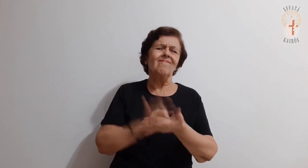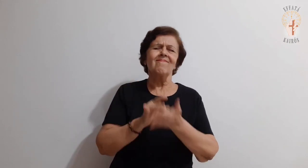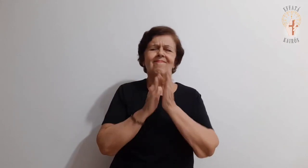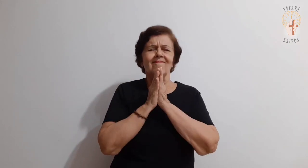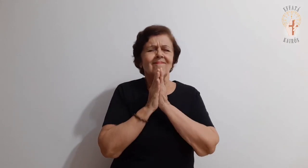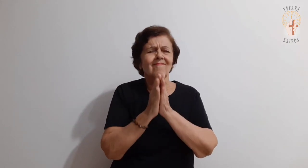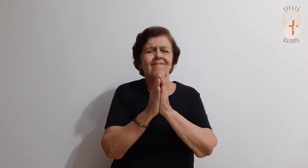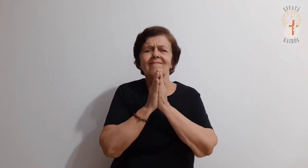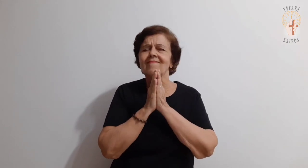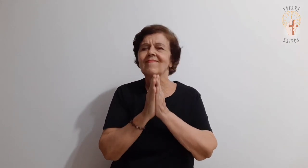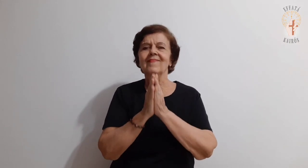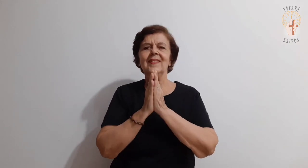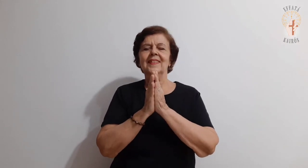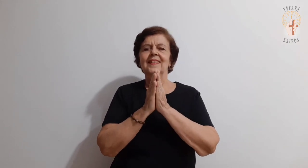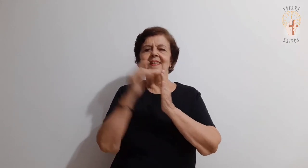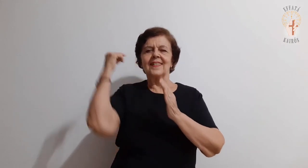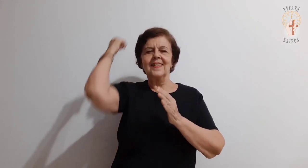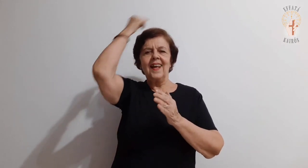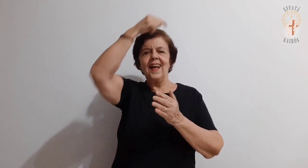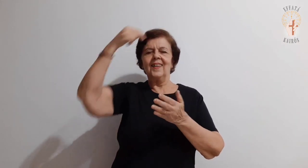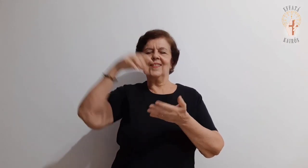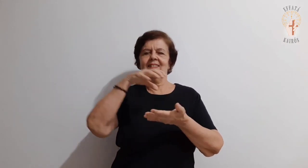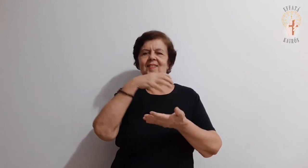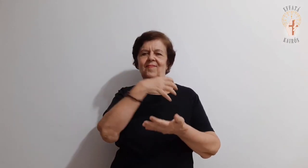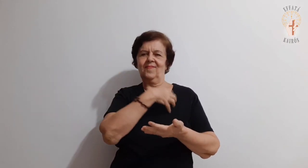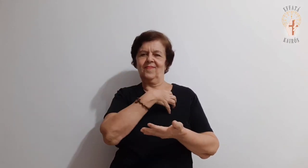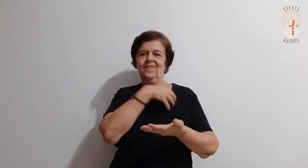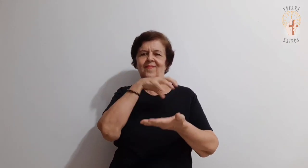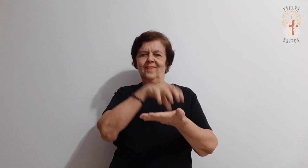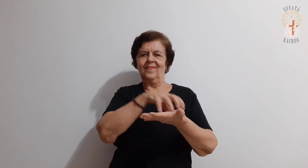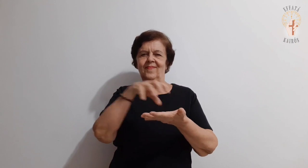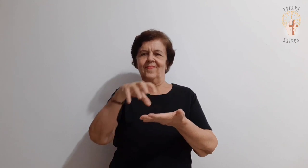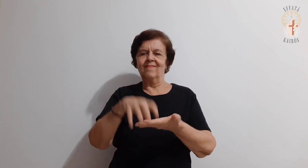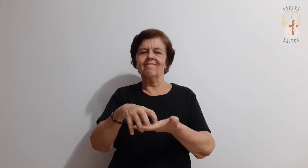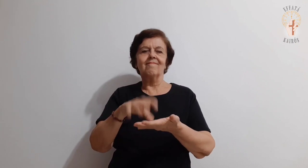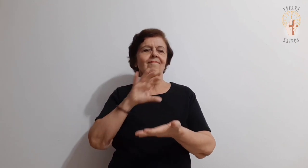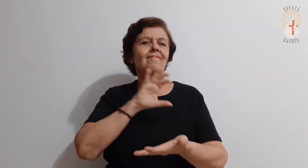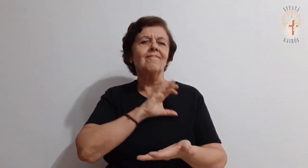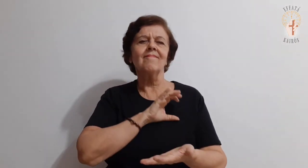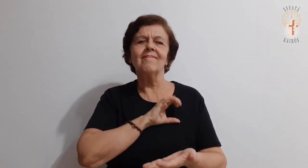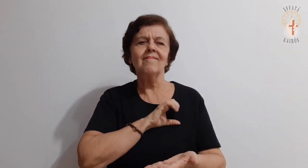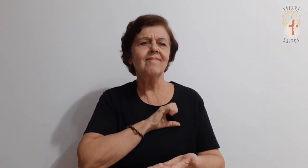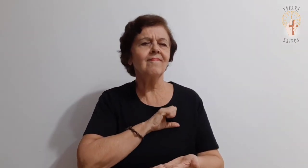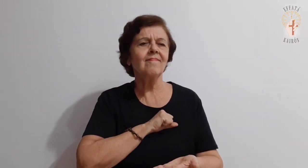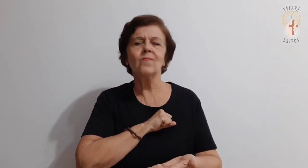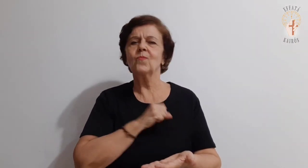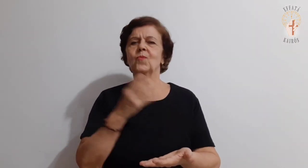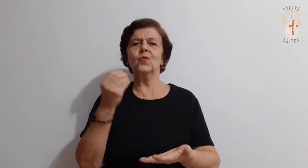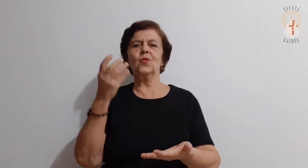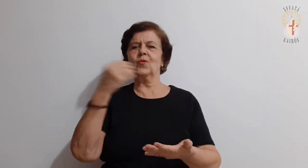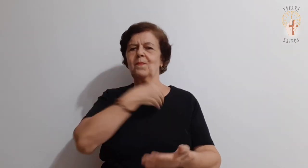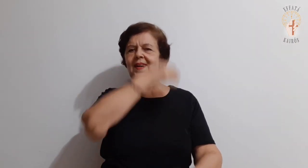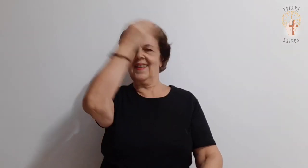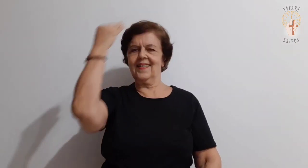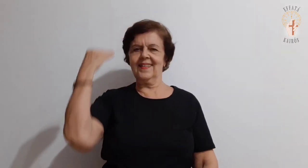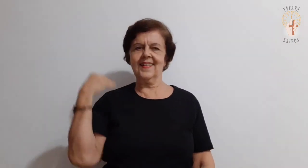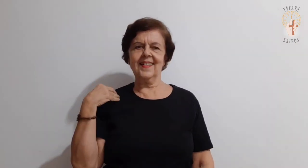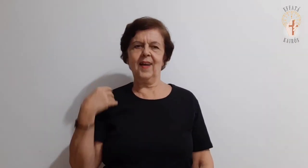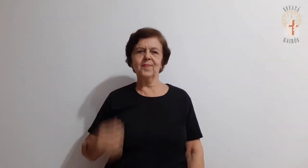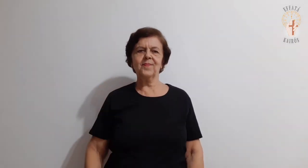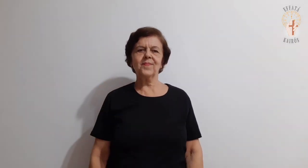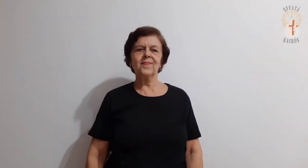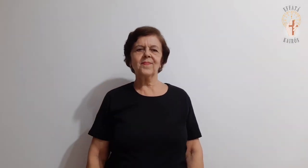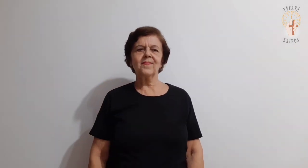and true devotion to her;